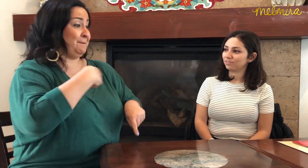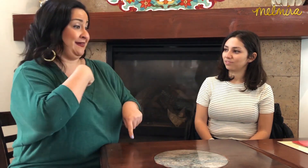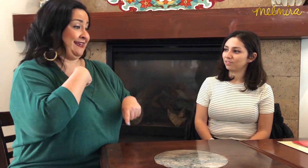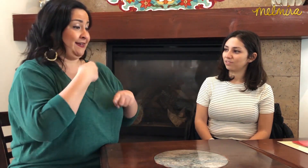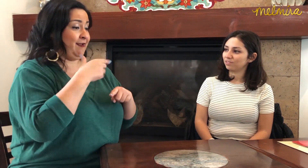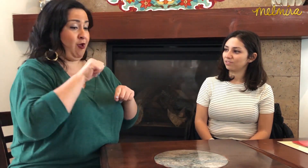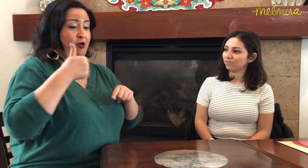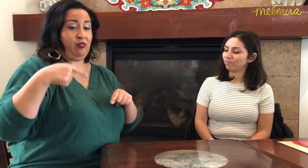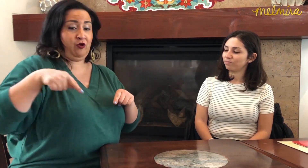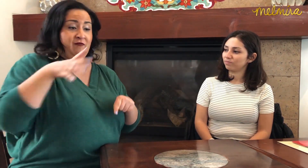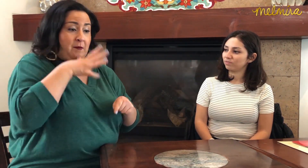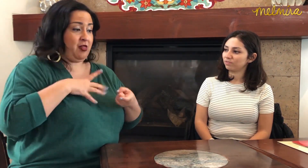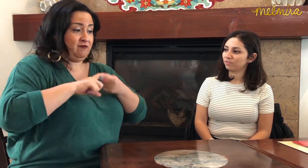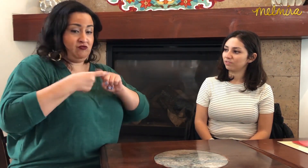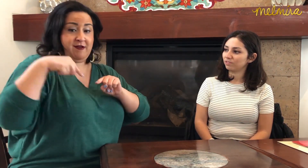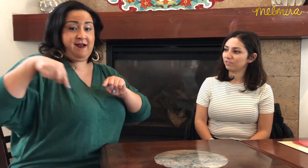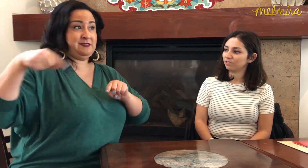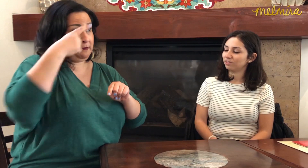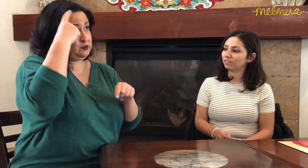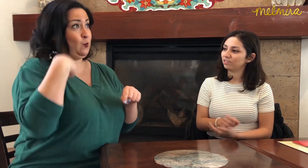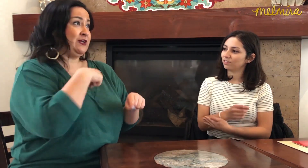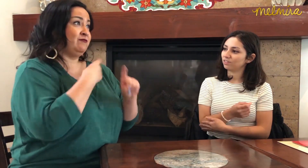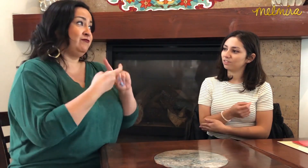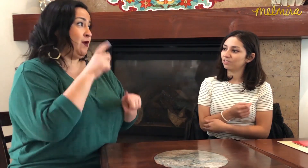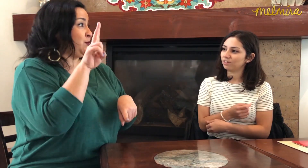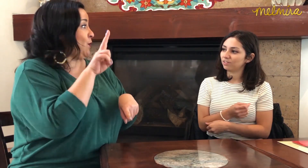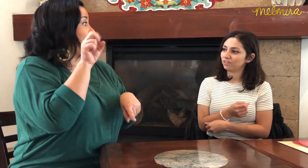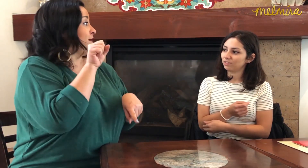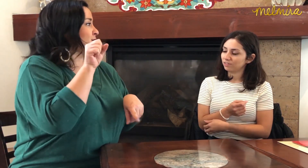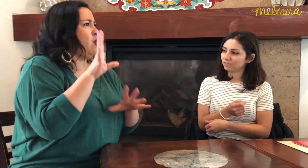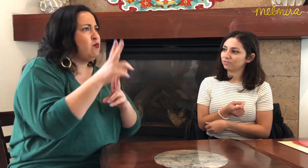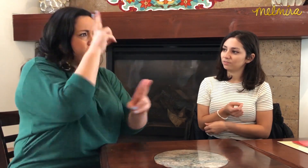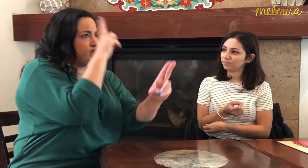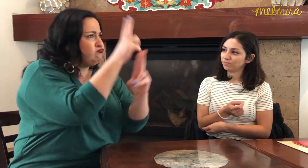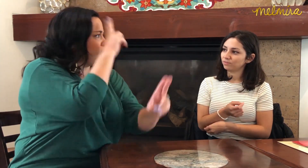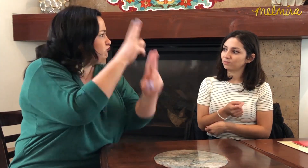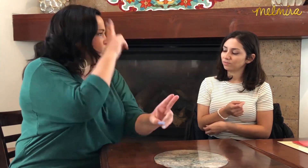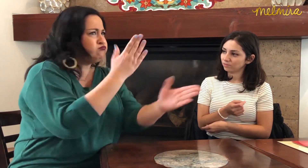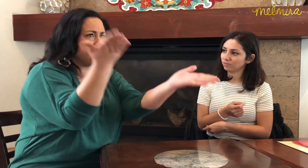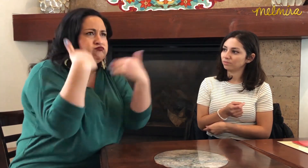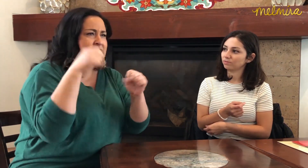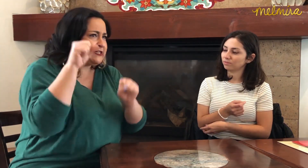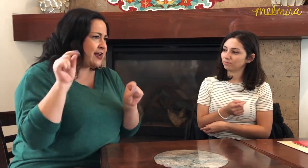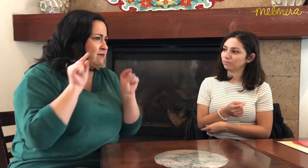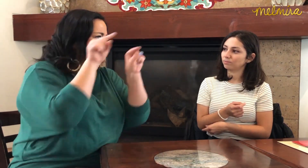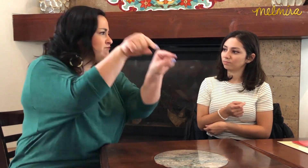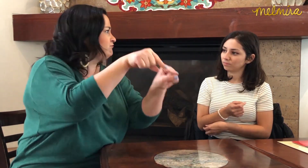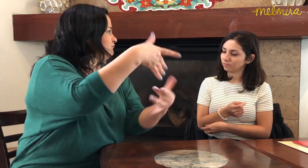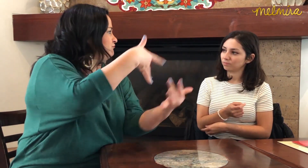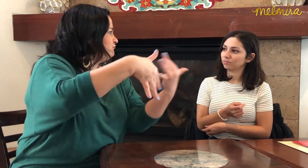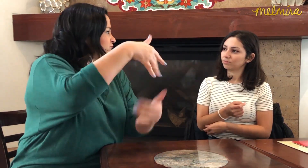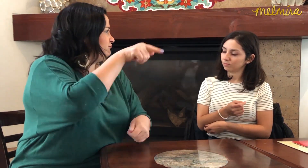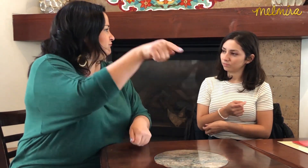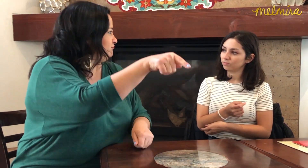But my female friends and I were from the U.S., we were honored and allowed to be within the game area